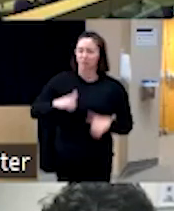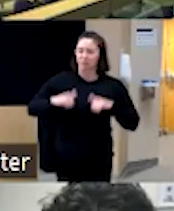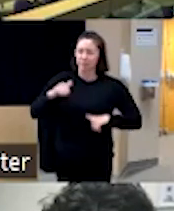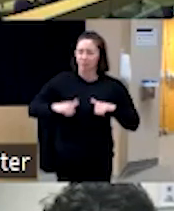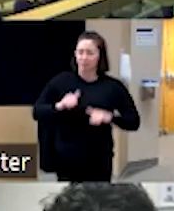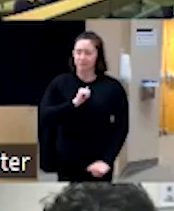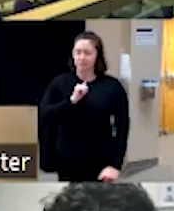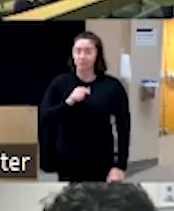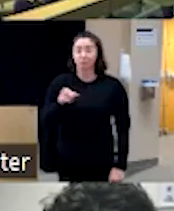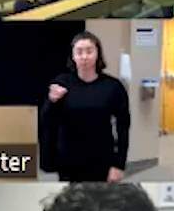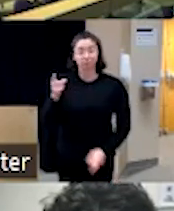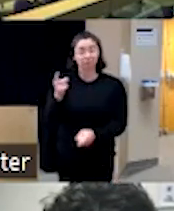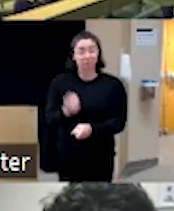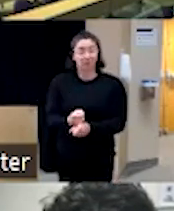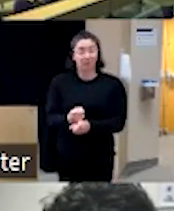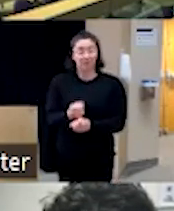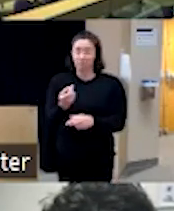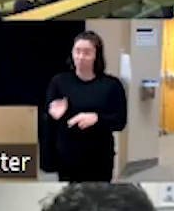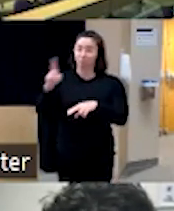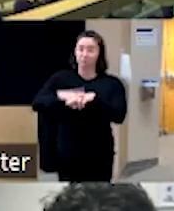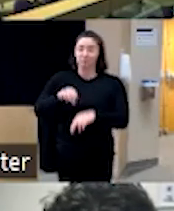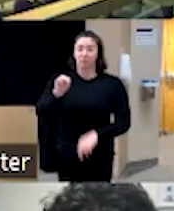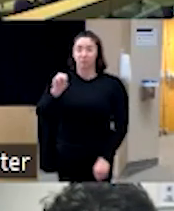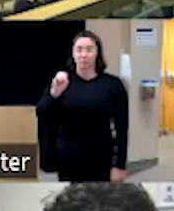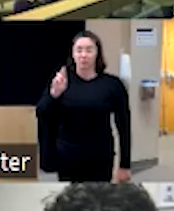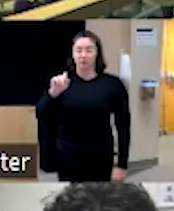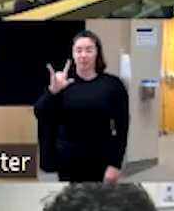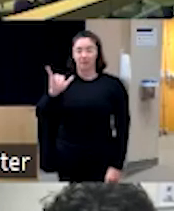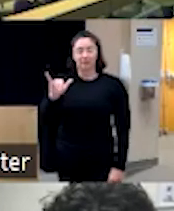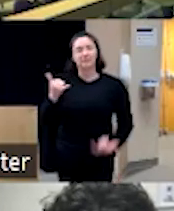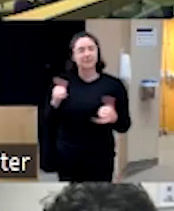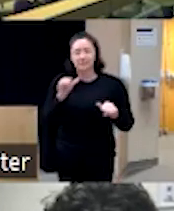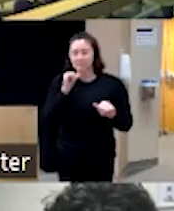um you're right it does increase the mortality um it's still not quite clear why this is the